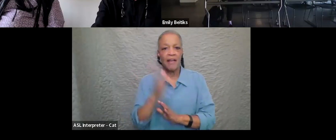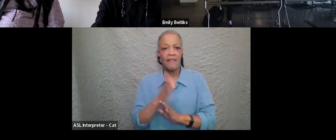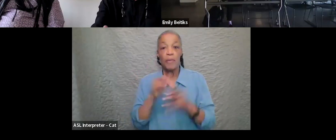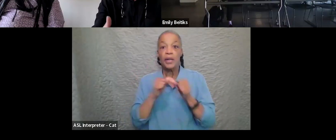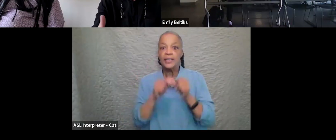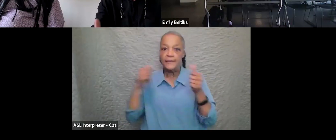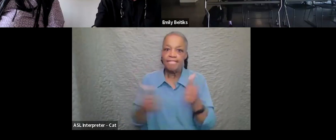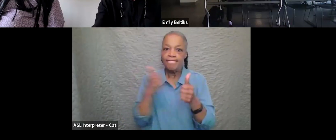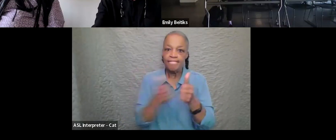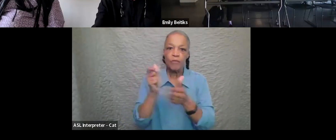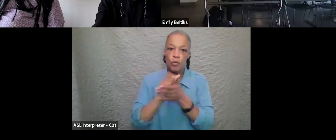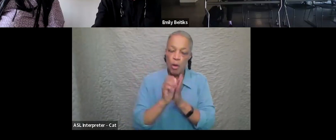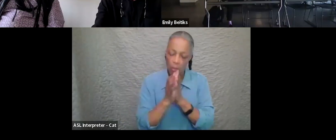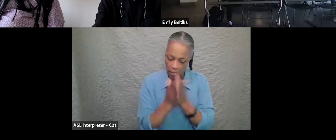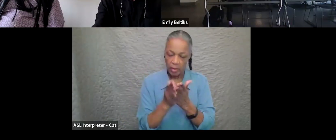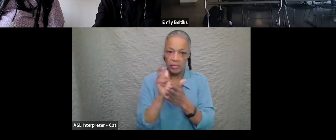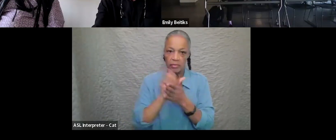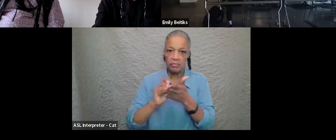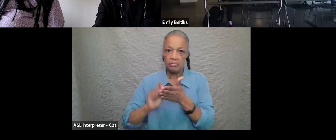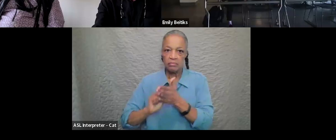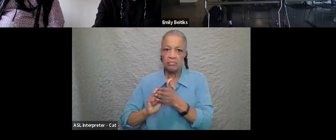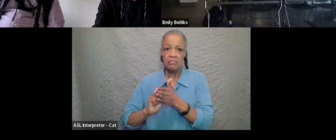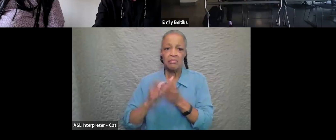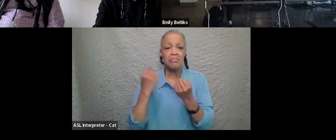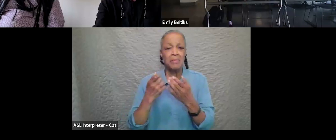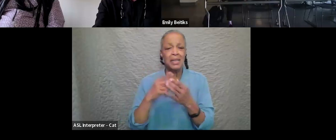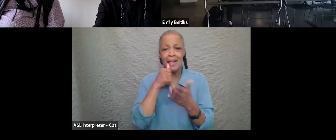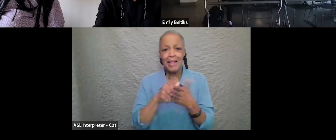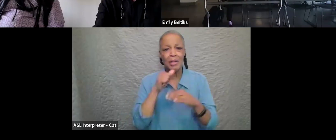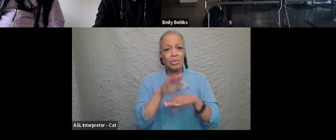Wrote countless letters to regulators.